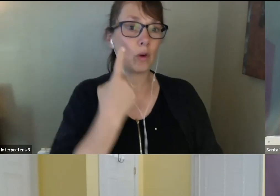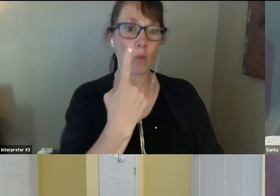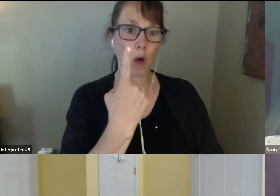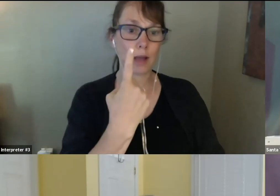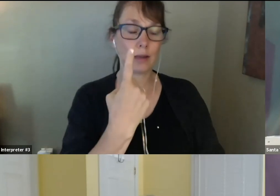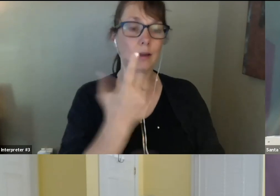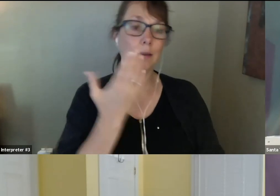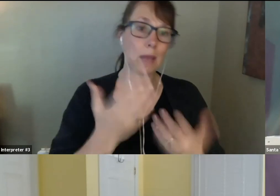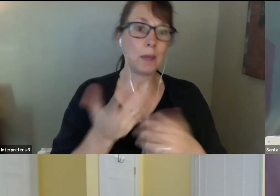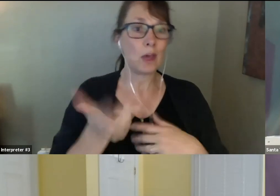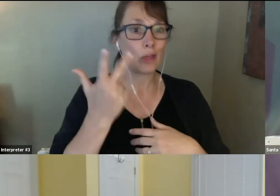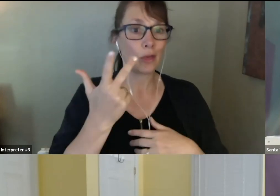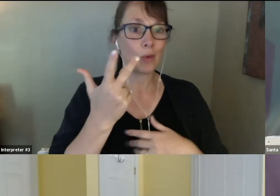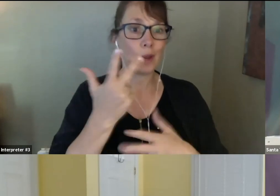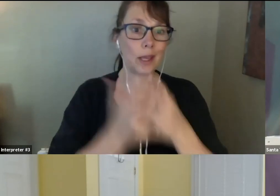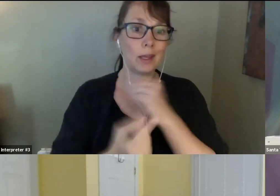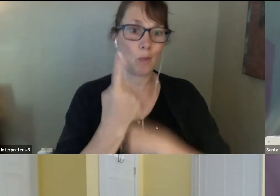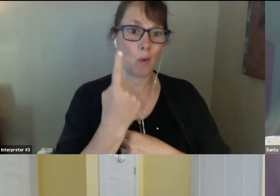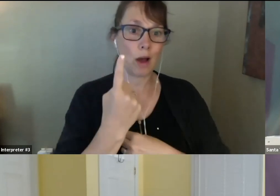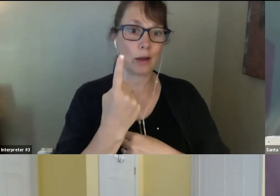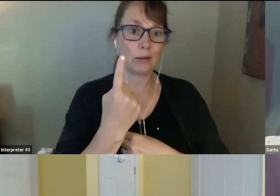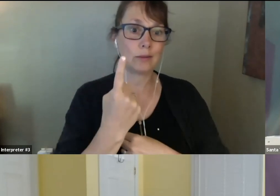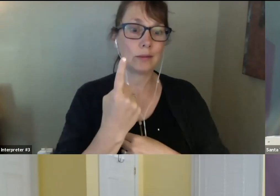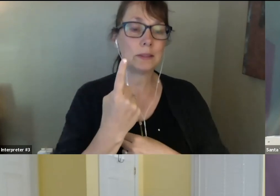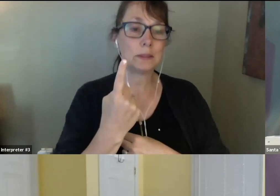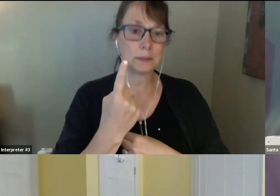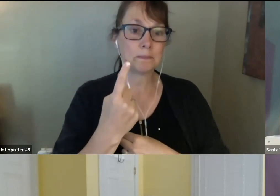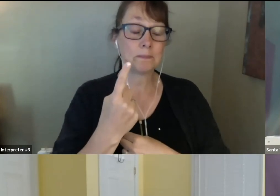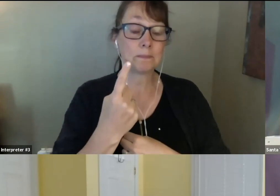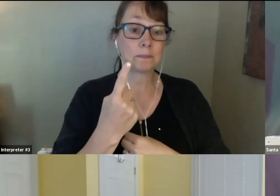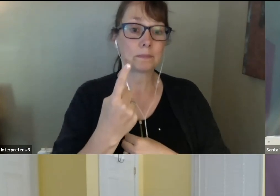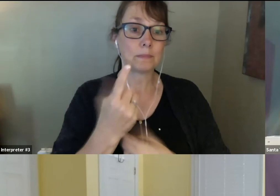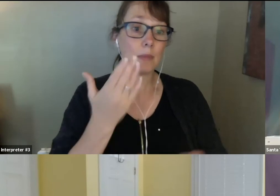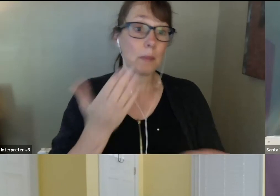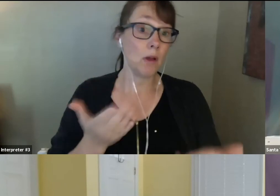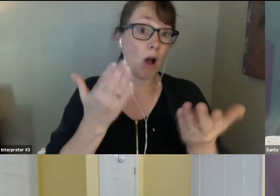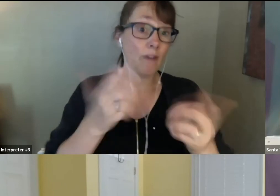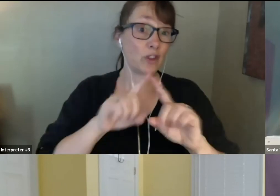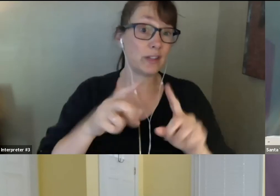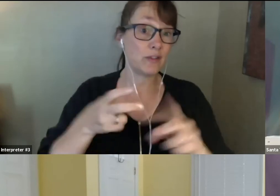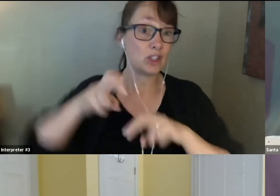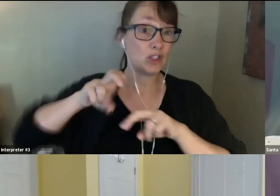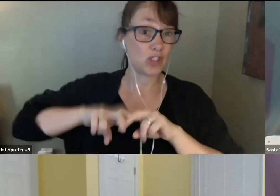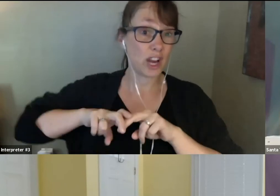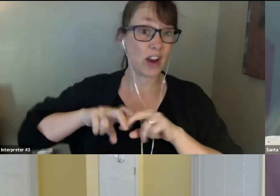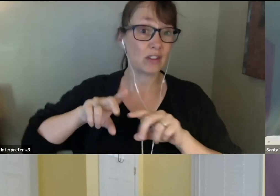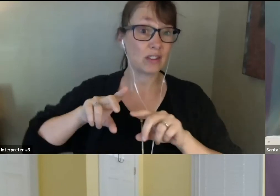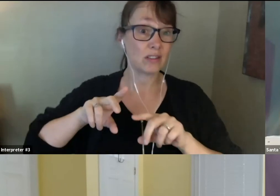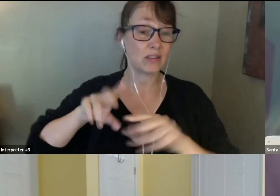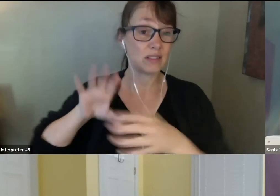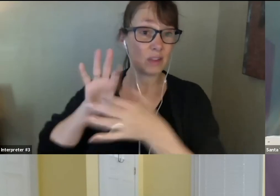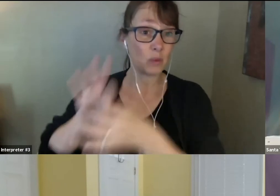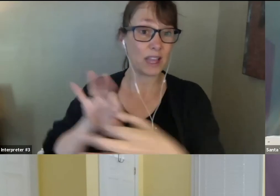here. Would it be worth offering the chairs of the various panels the opportunity to write